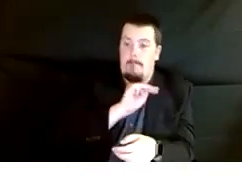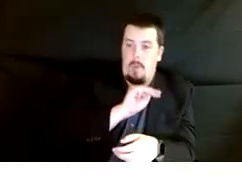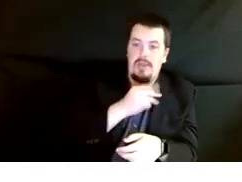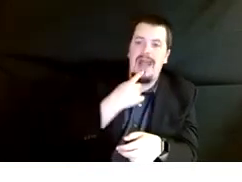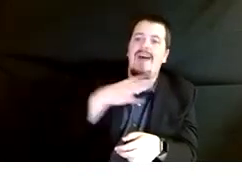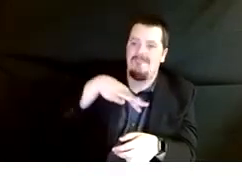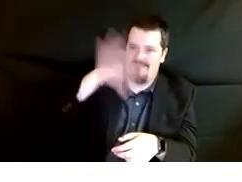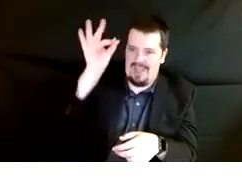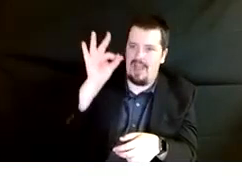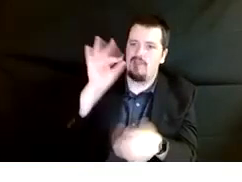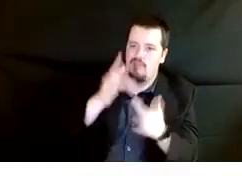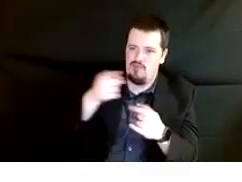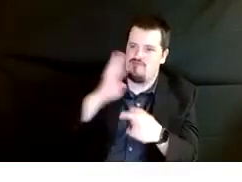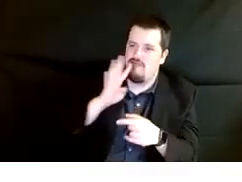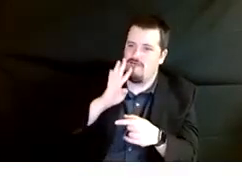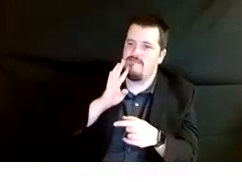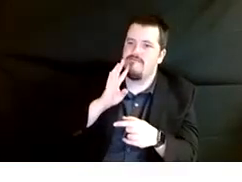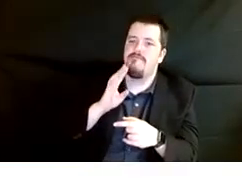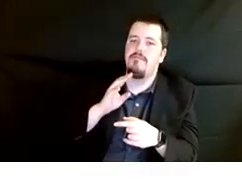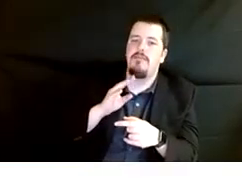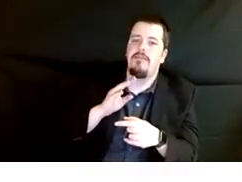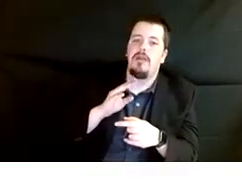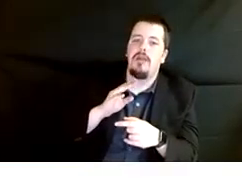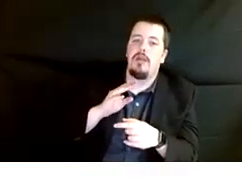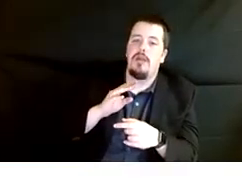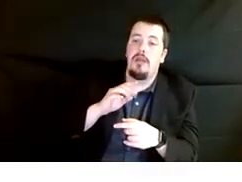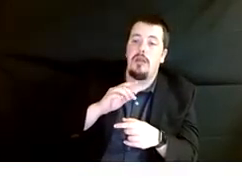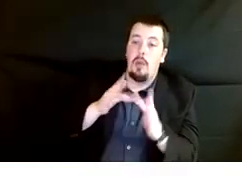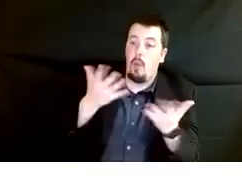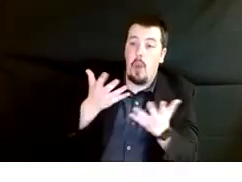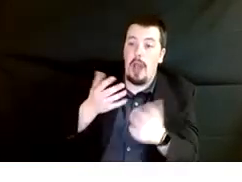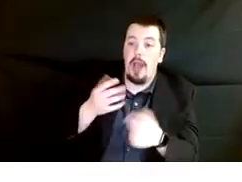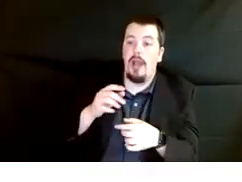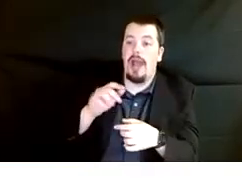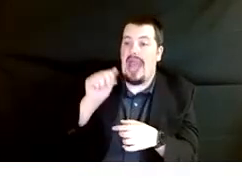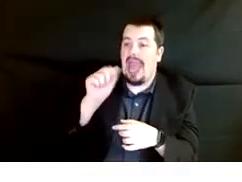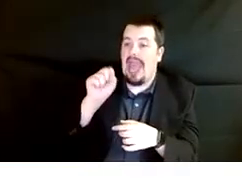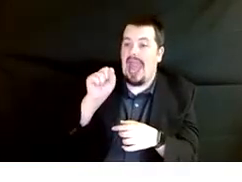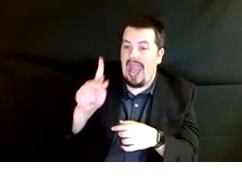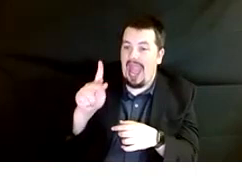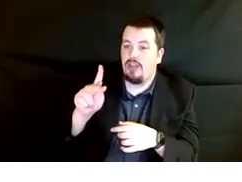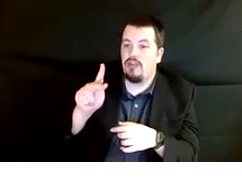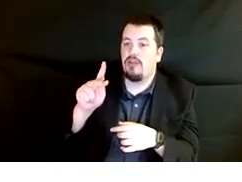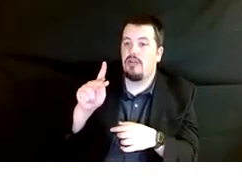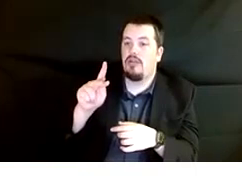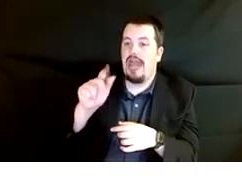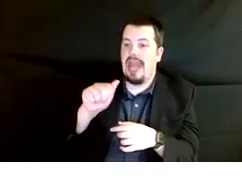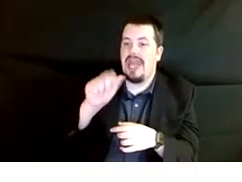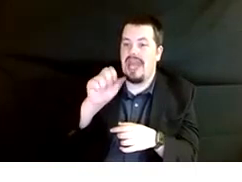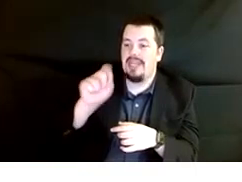while you were talking Donna...thank you.... but it's askjan.org so a-s-k-j-a-n